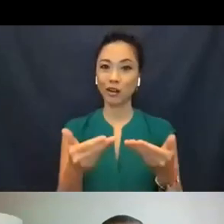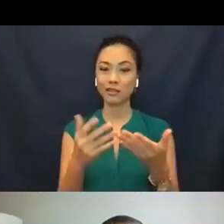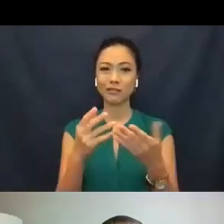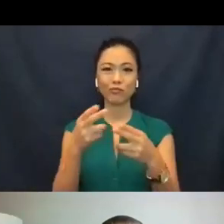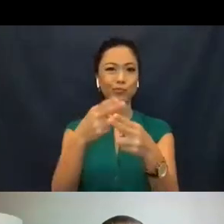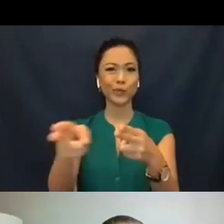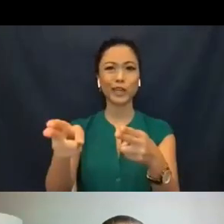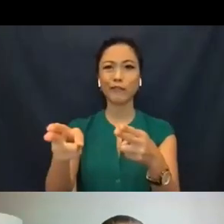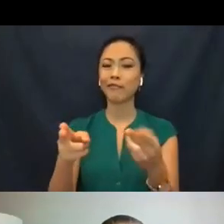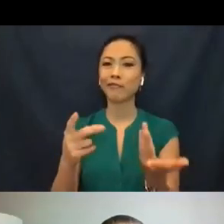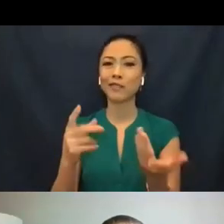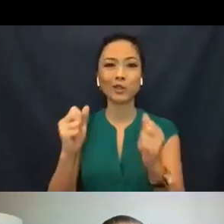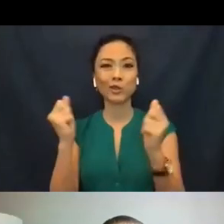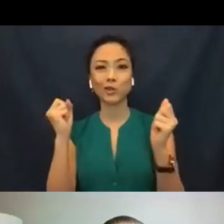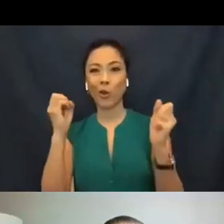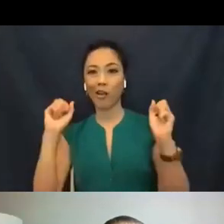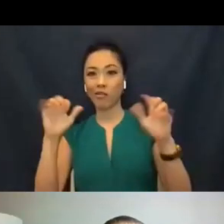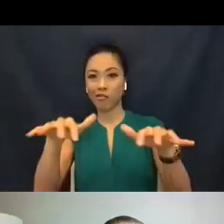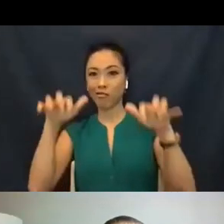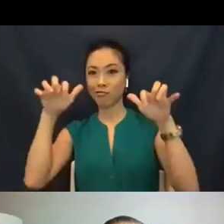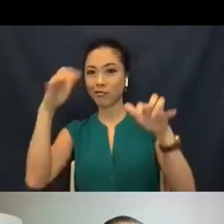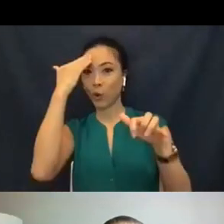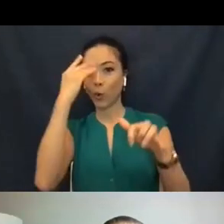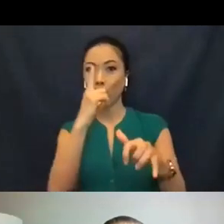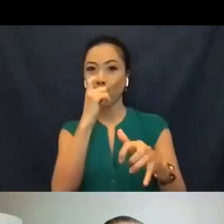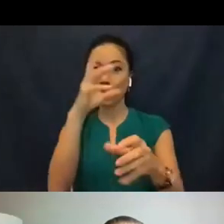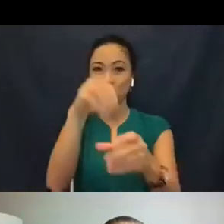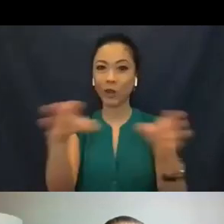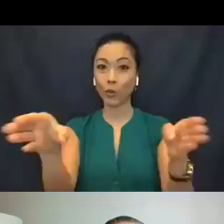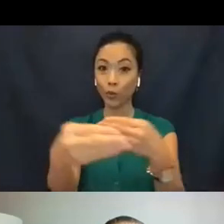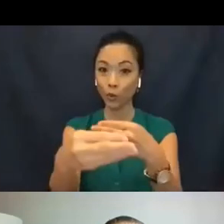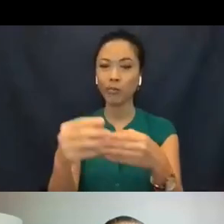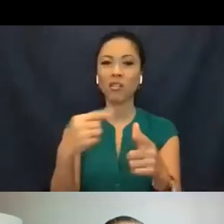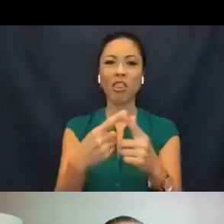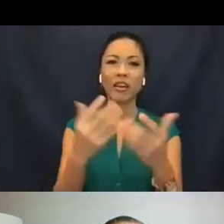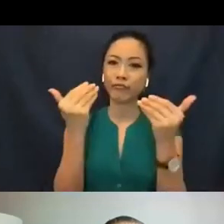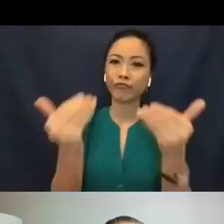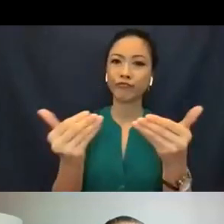the room and we can dive deeper into what you do and who you are and what your life